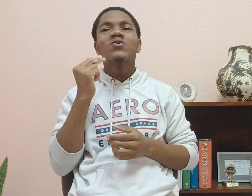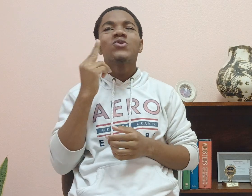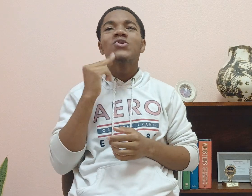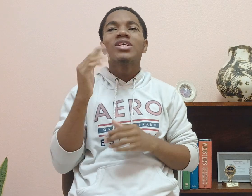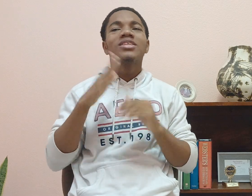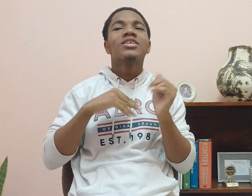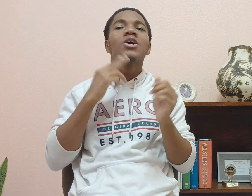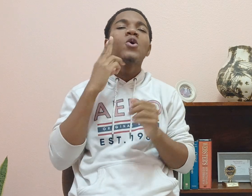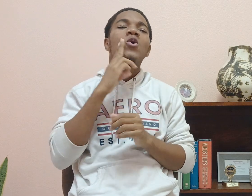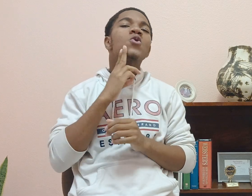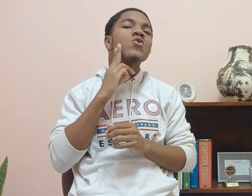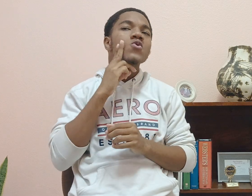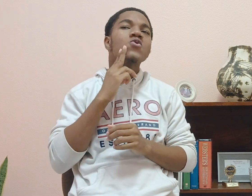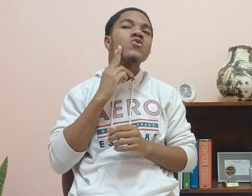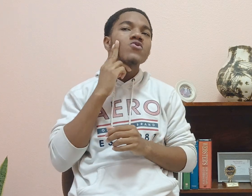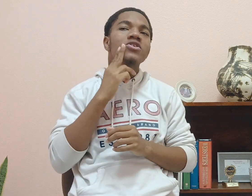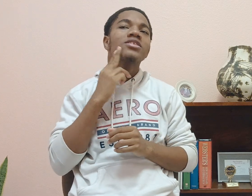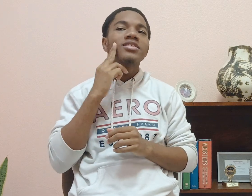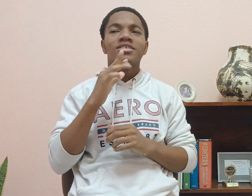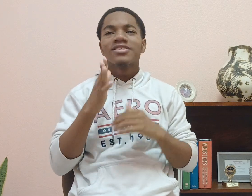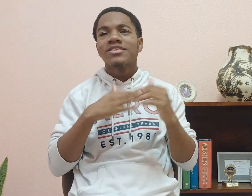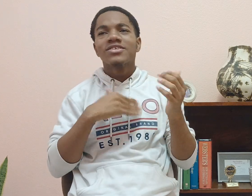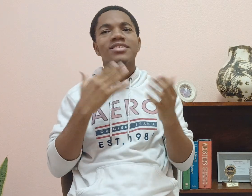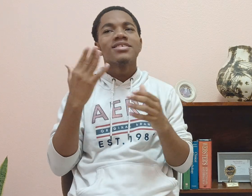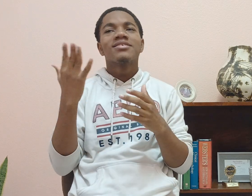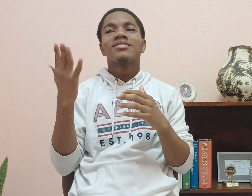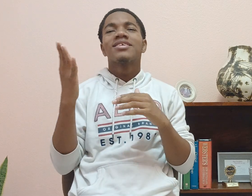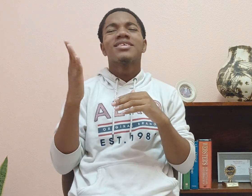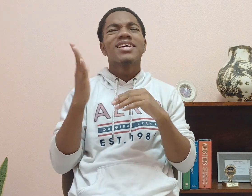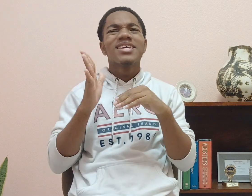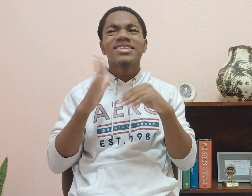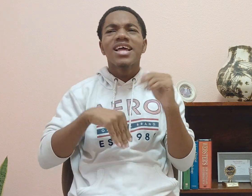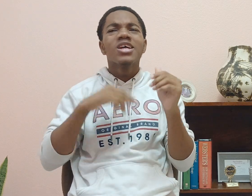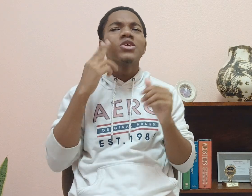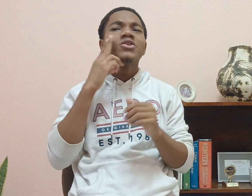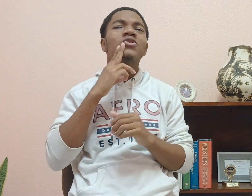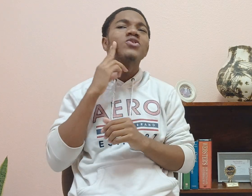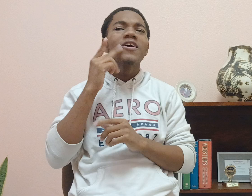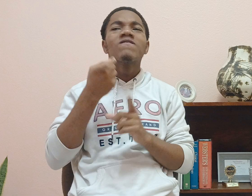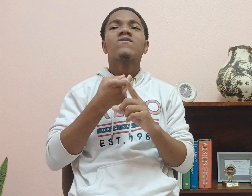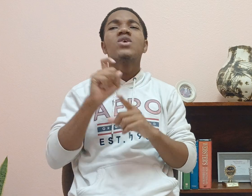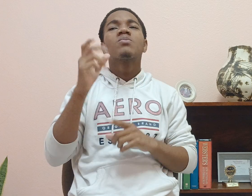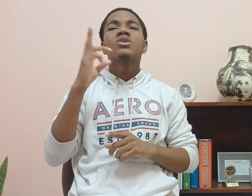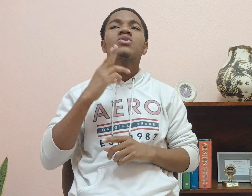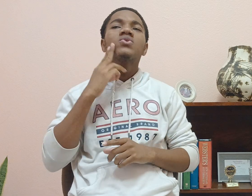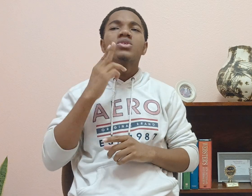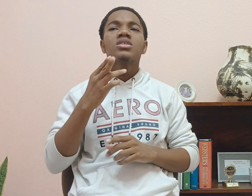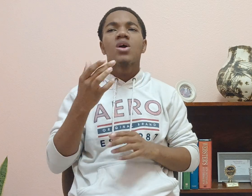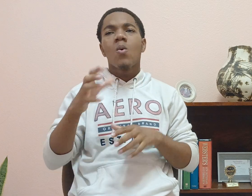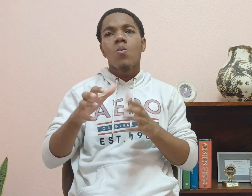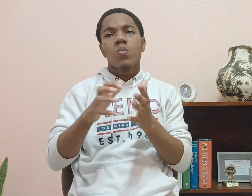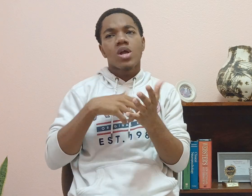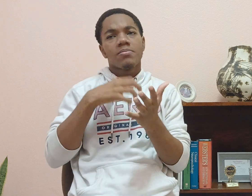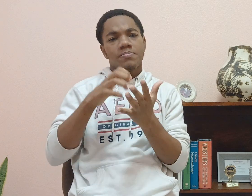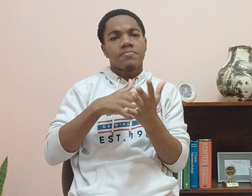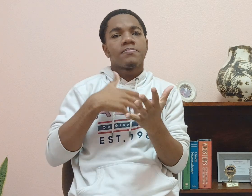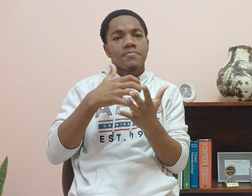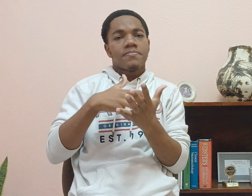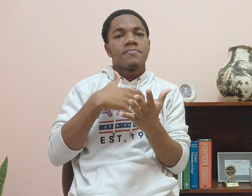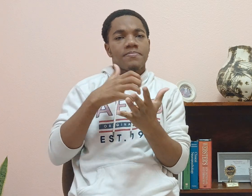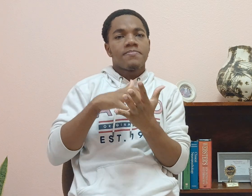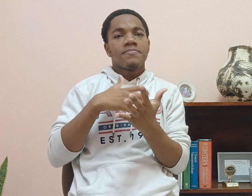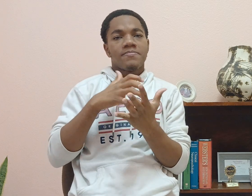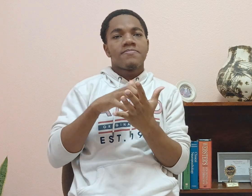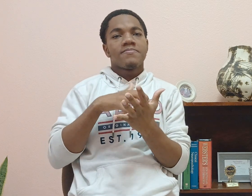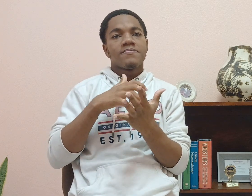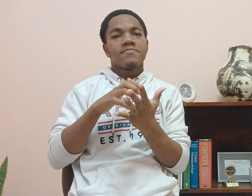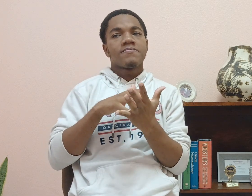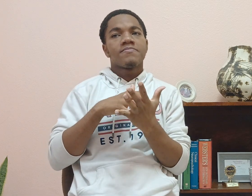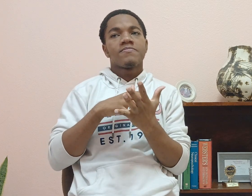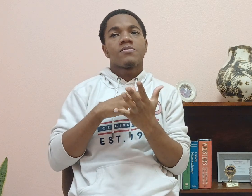than honey from the honeycomb. 11 By them your servant is warned;